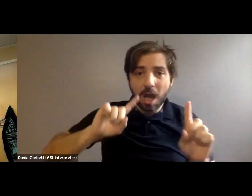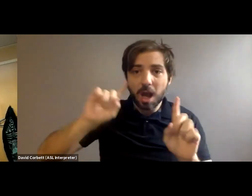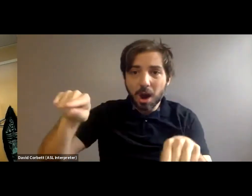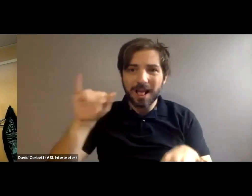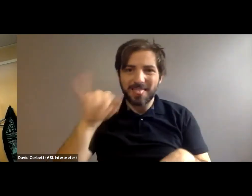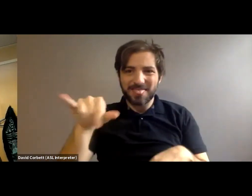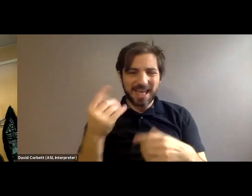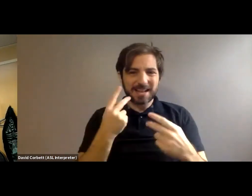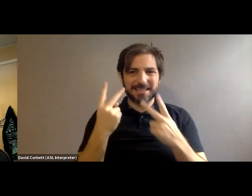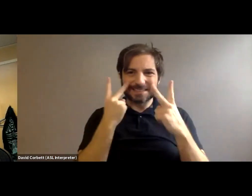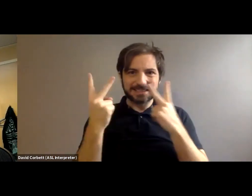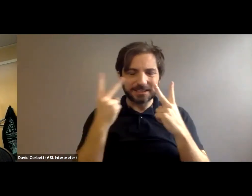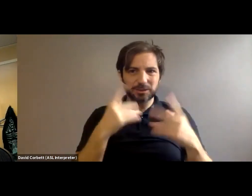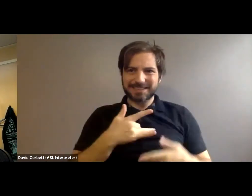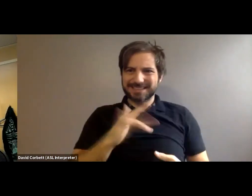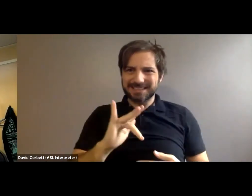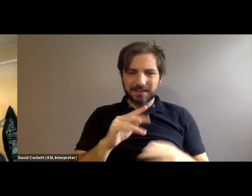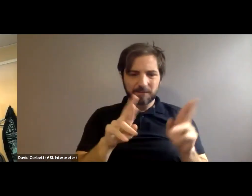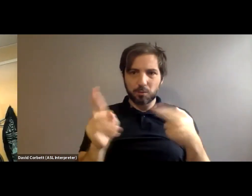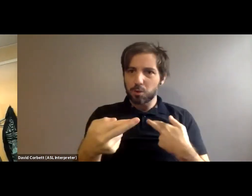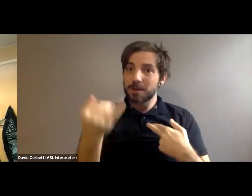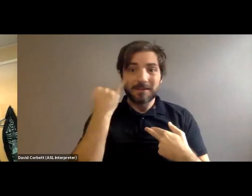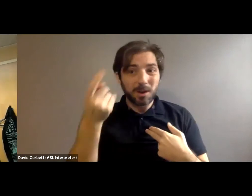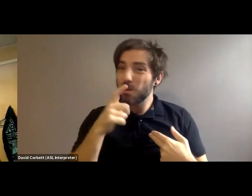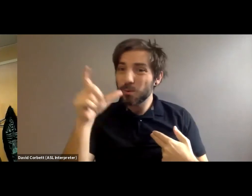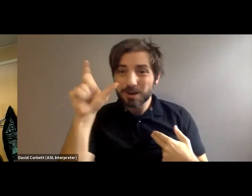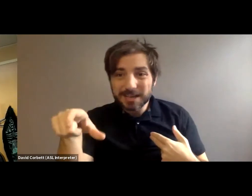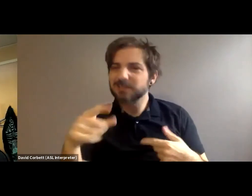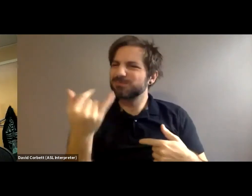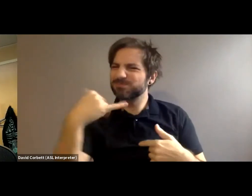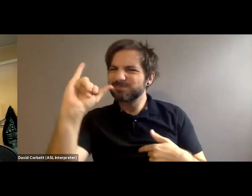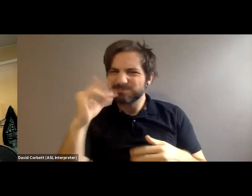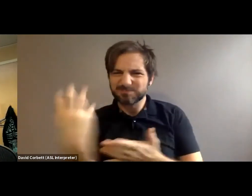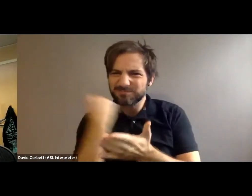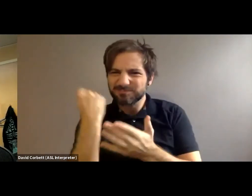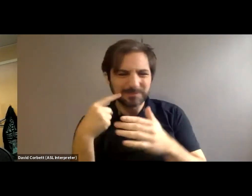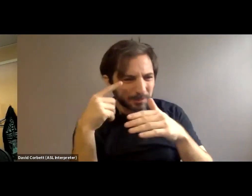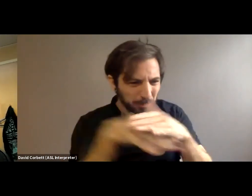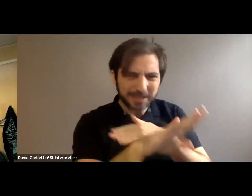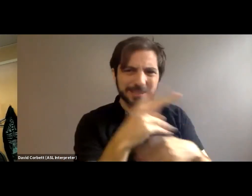room--even if you don't need it for any reason, you should really check it out. It's just